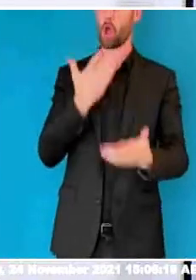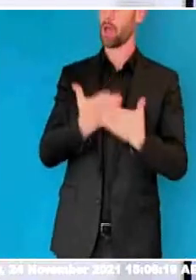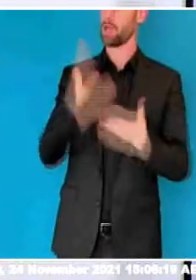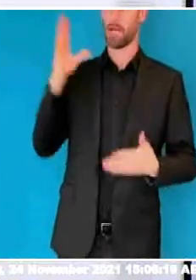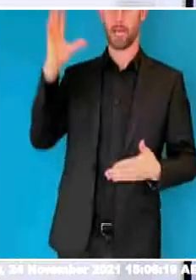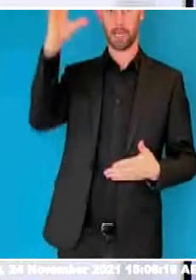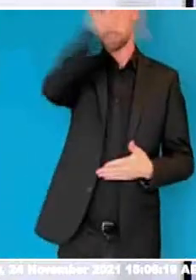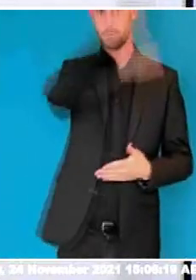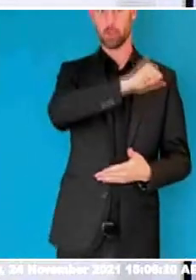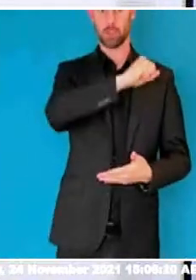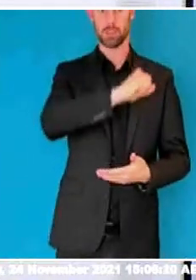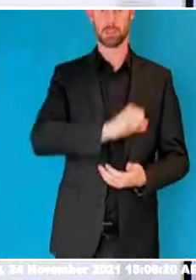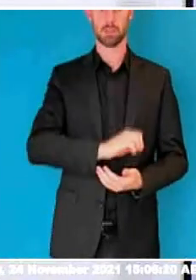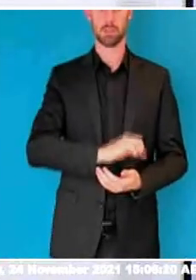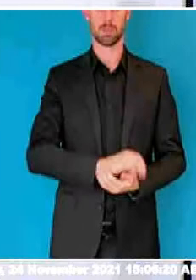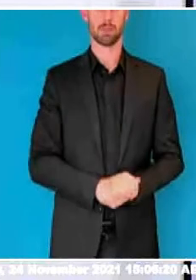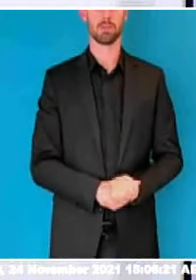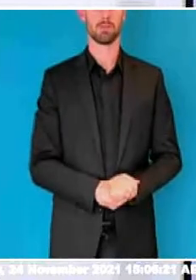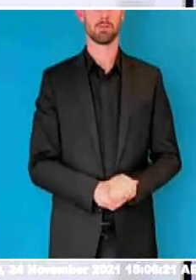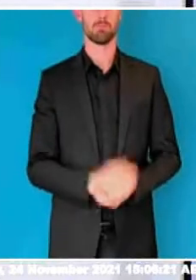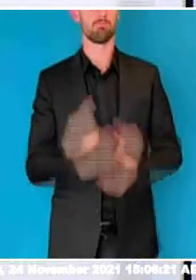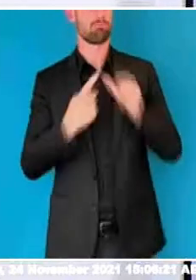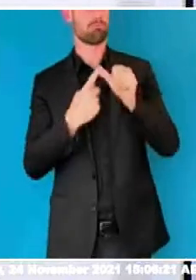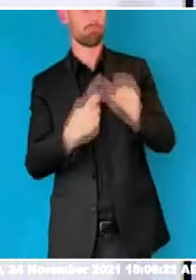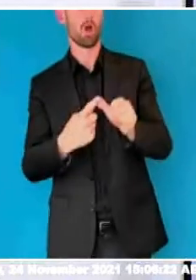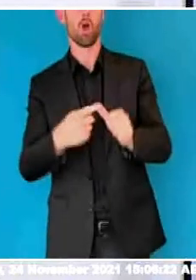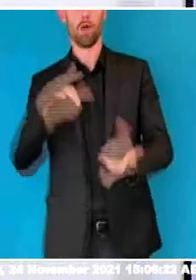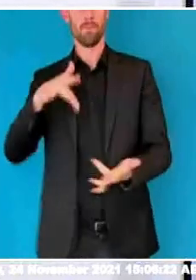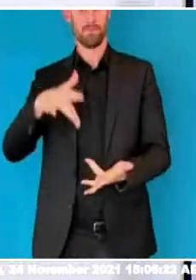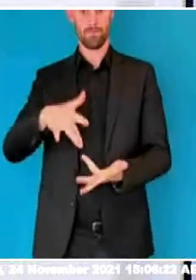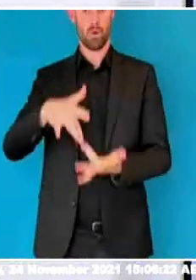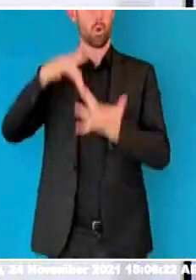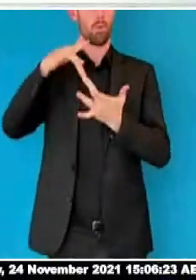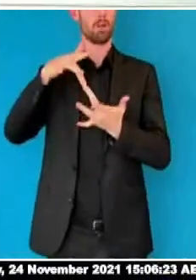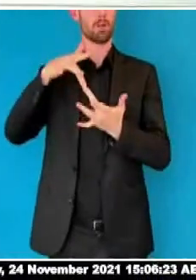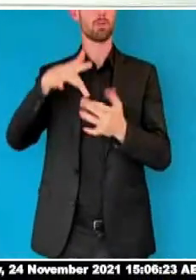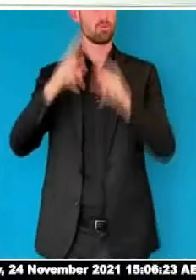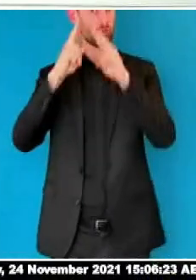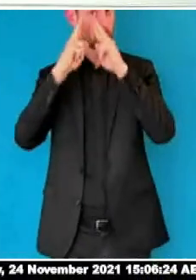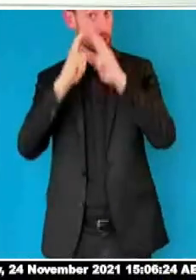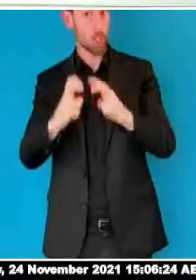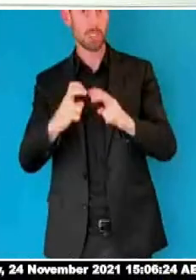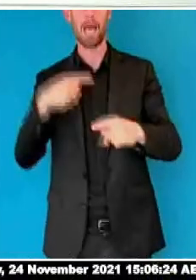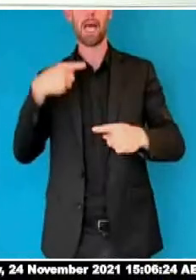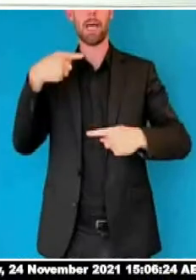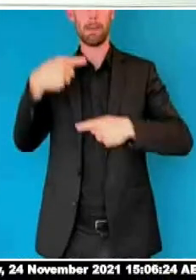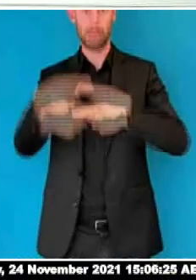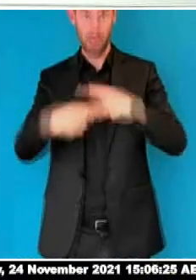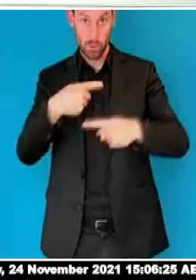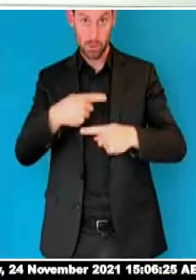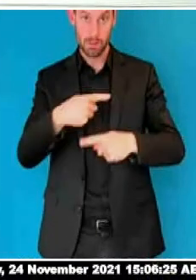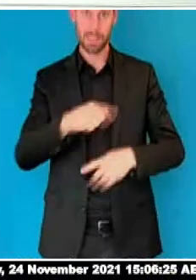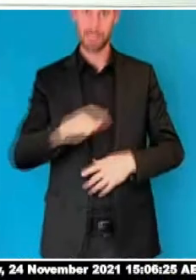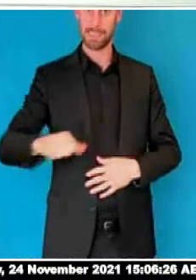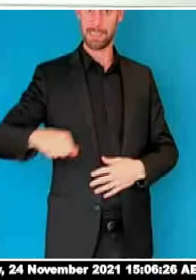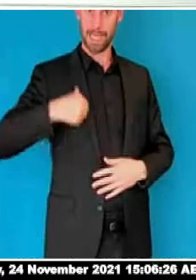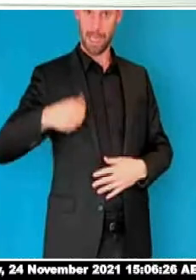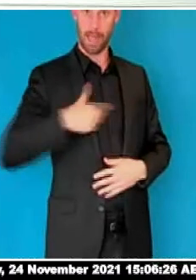Formal research on whether or not employees with psychosocial